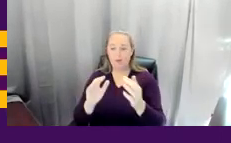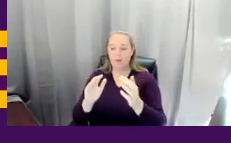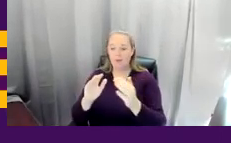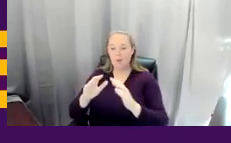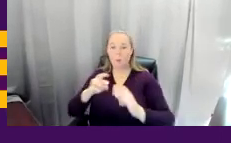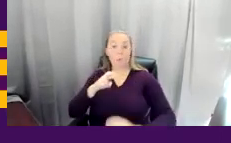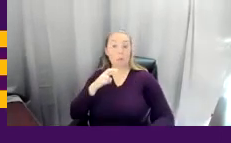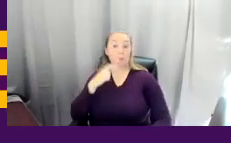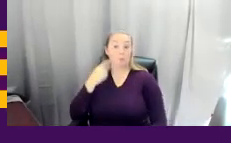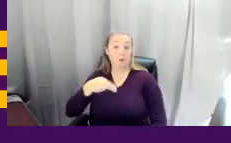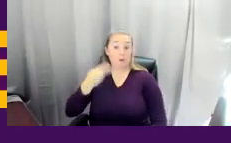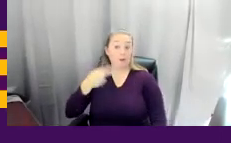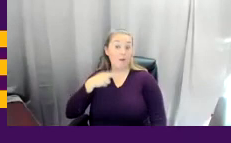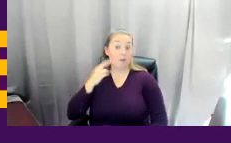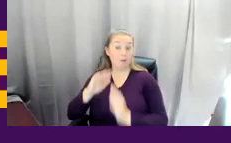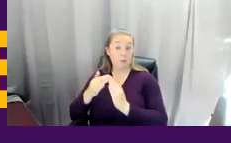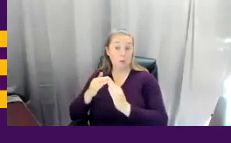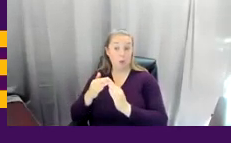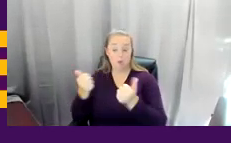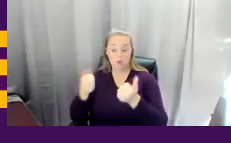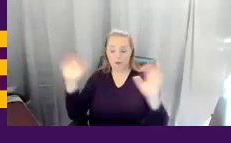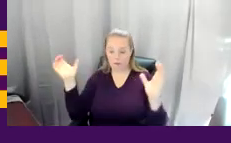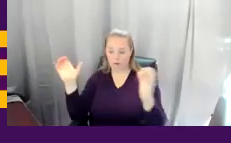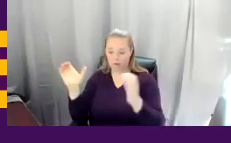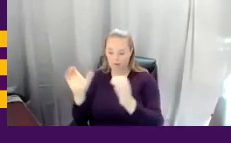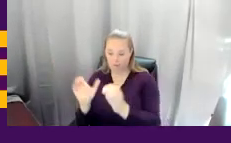, FOCUS POPULATION AREA, THE COUNTY IS GIVING A SPECIFIC PRIORITY